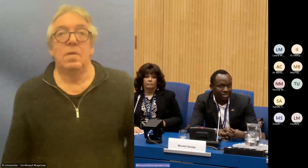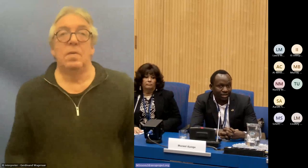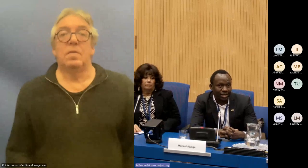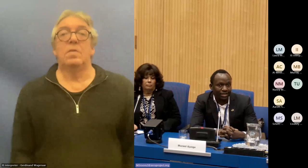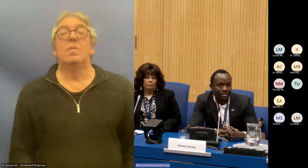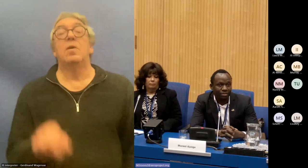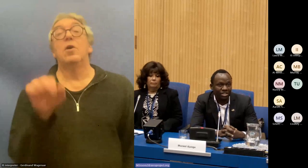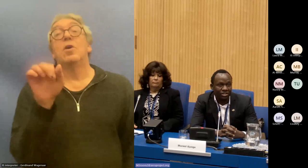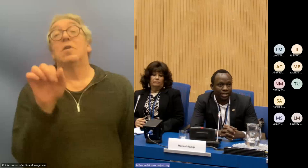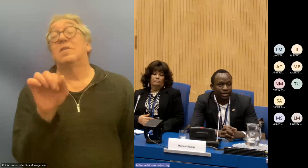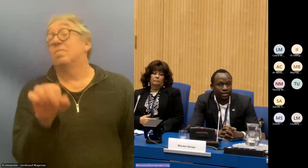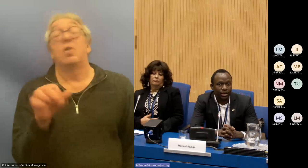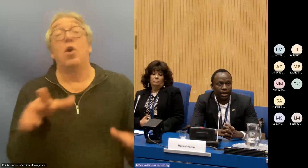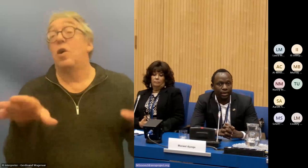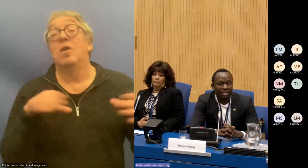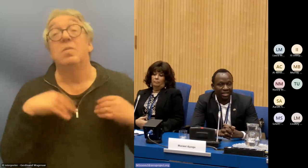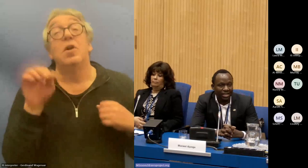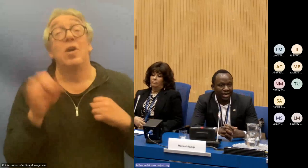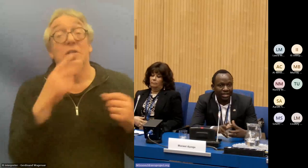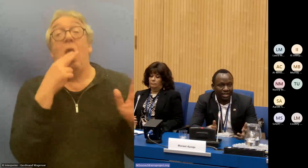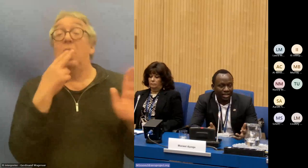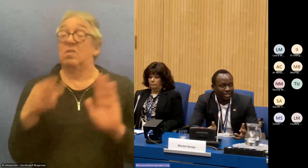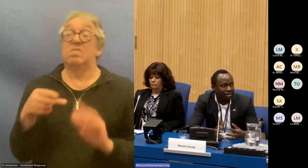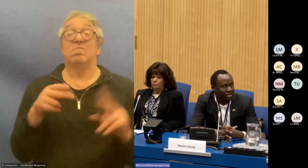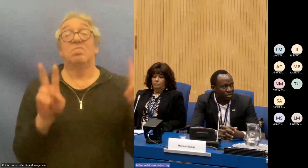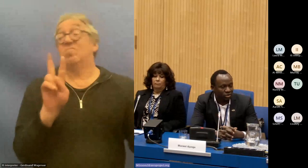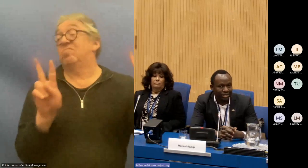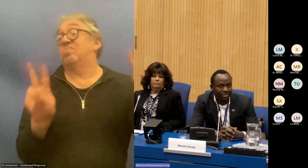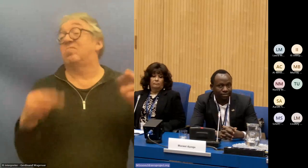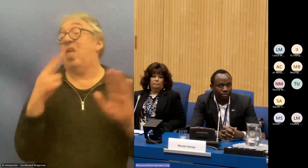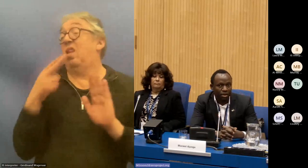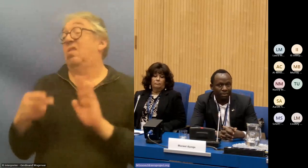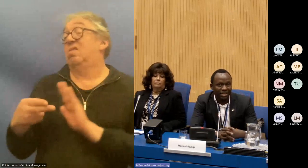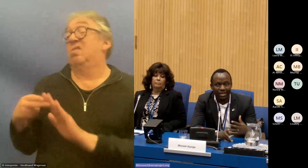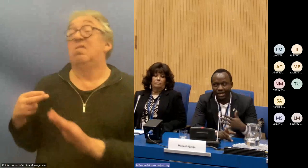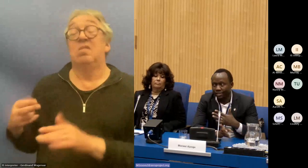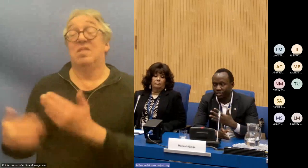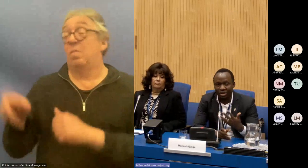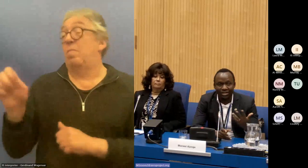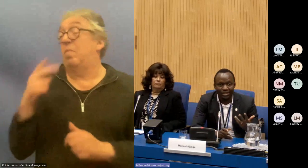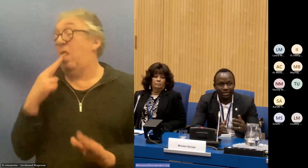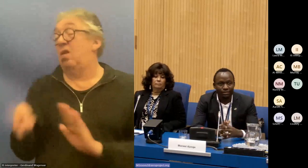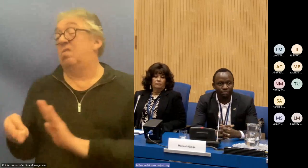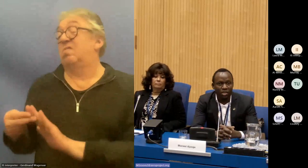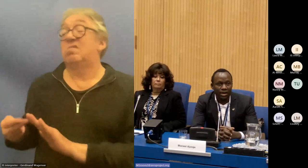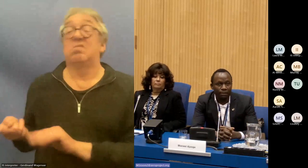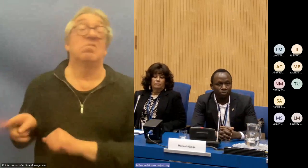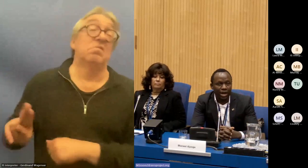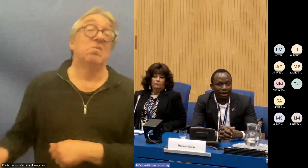is still there, and stigma is real in Kenya and the larger African continent. But as Suparna said,